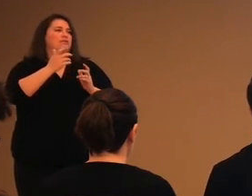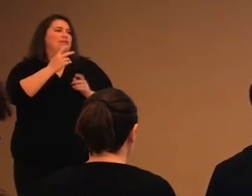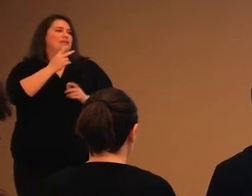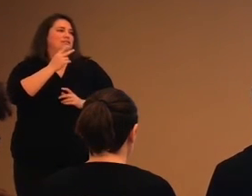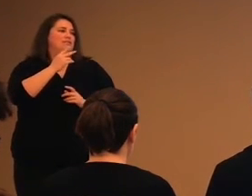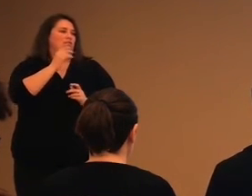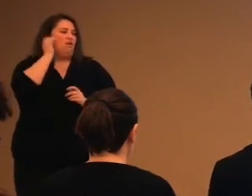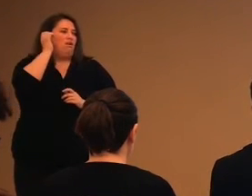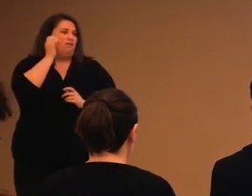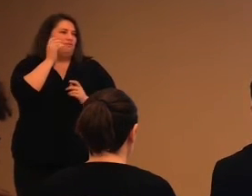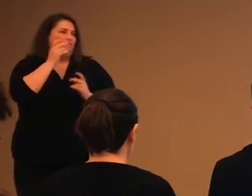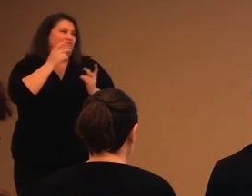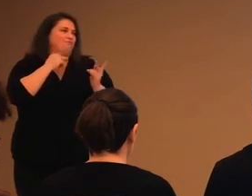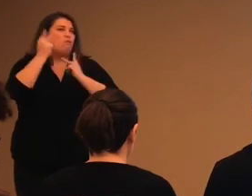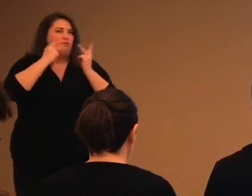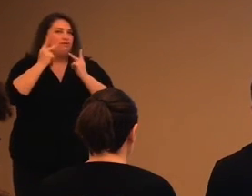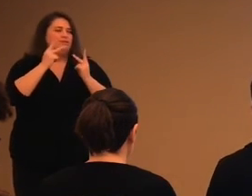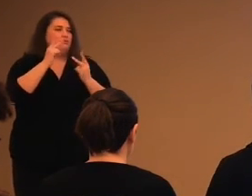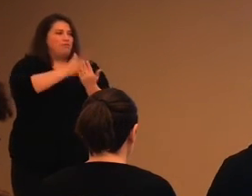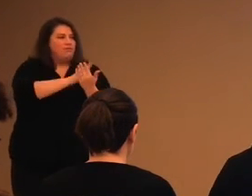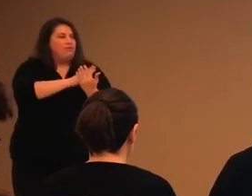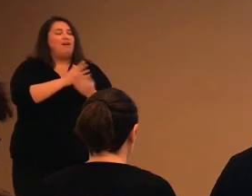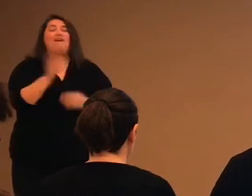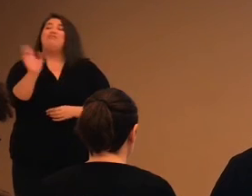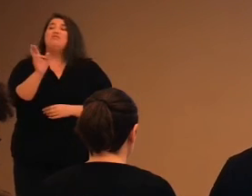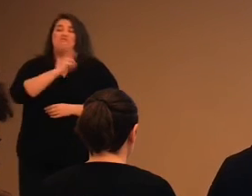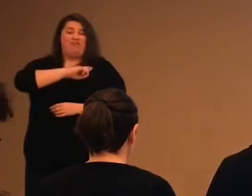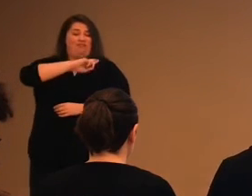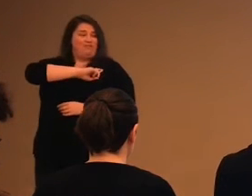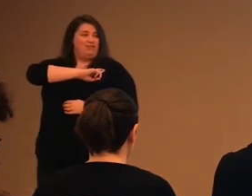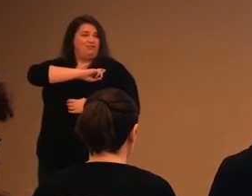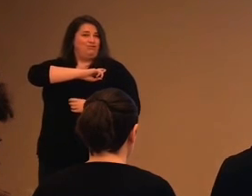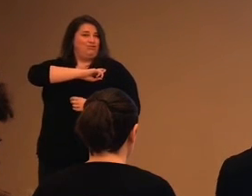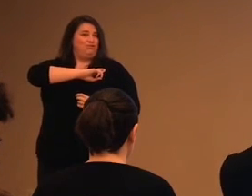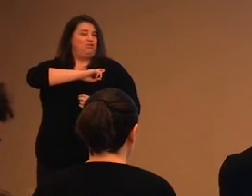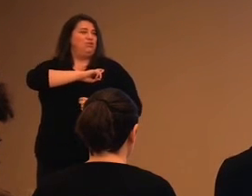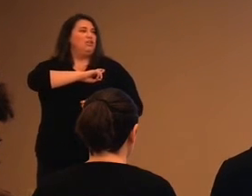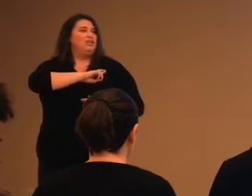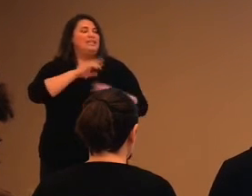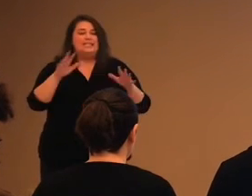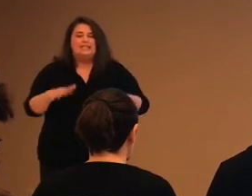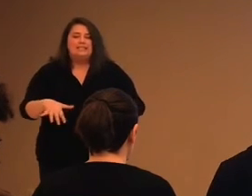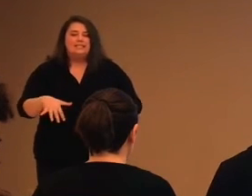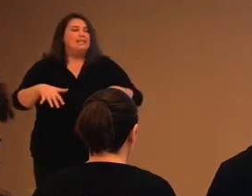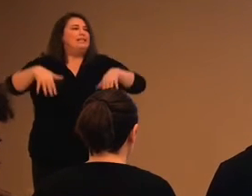Also when Rhonda Ranger is leading the crowd in the chorus and the sweeping of the arms?